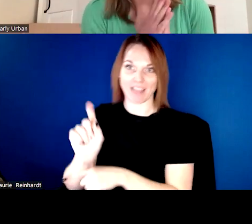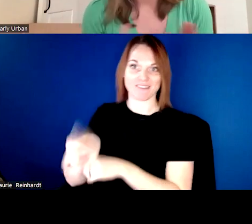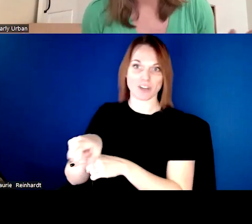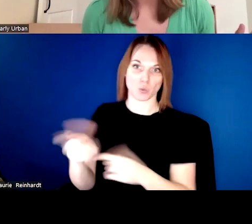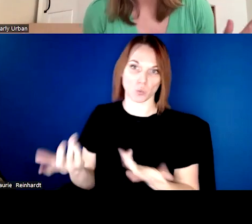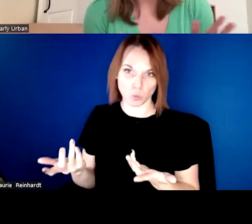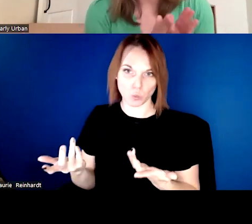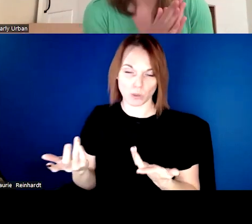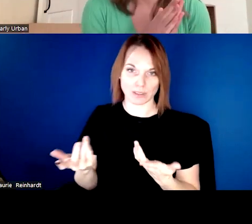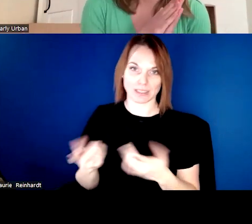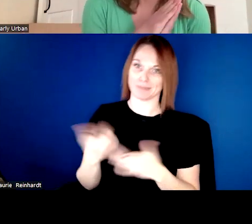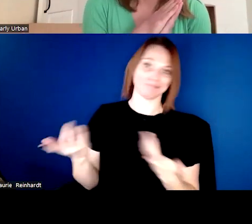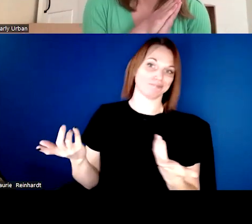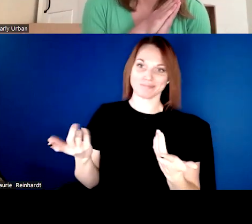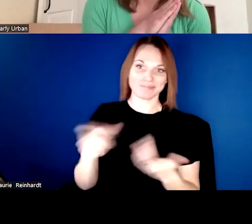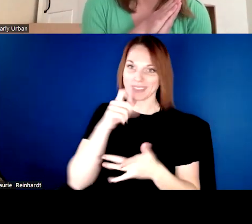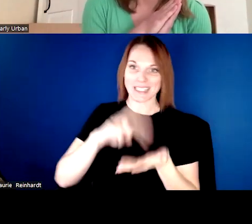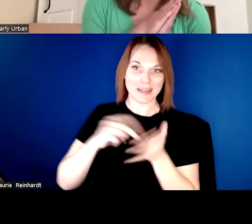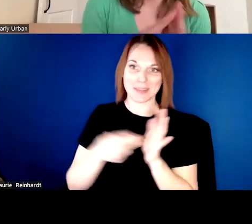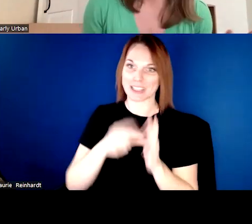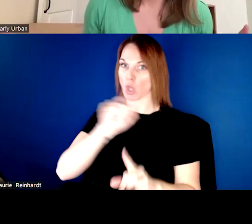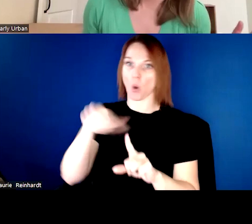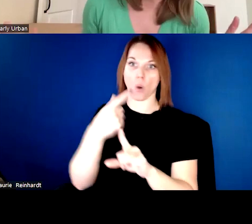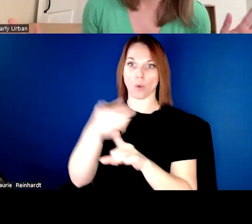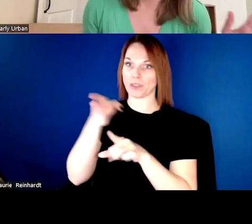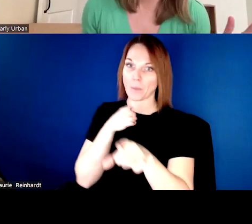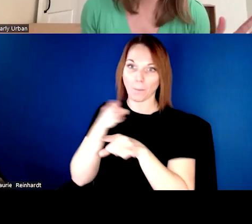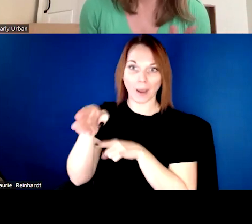only lever and this absolutely doesn't mean that it's the best lever either.